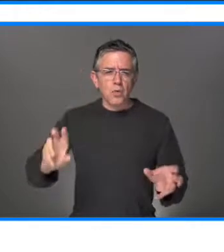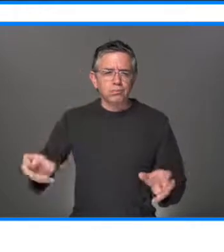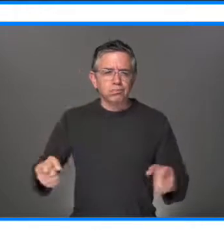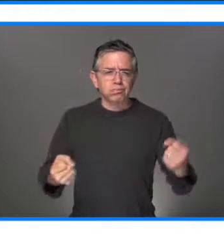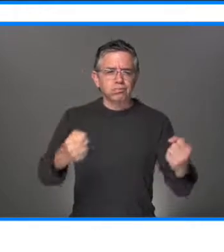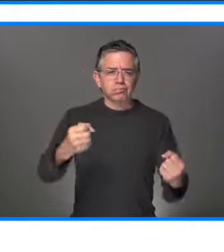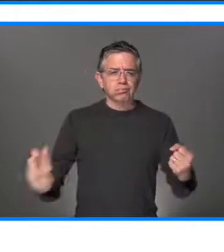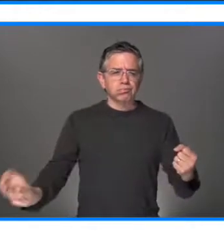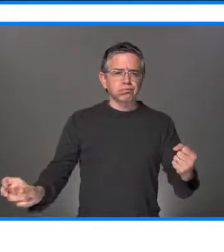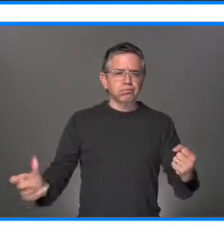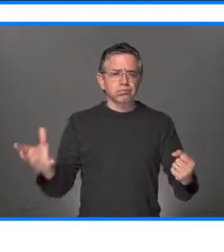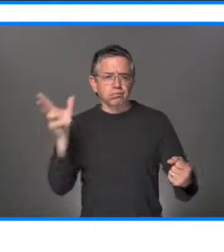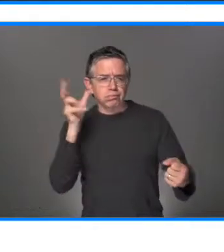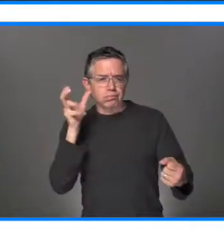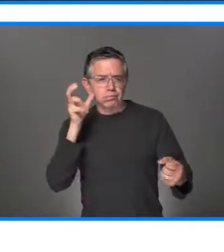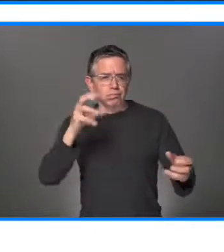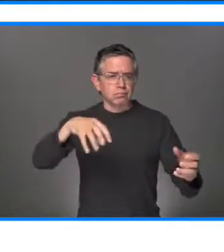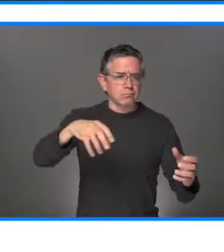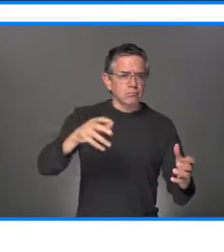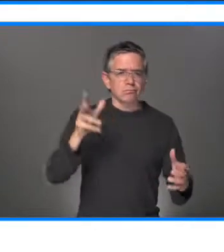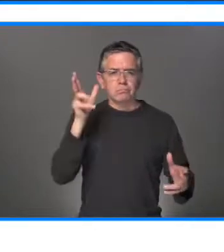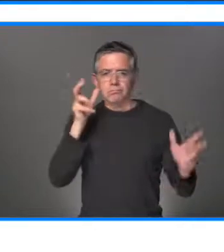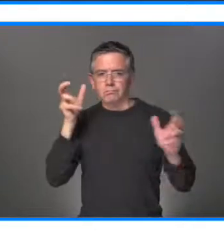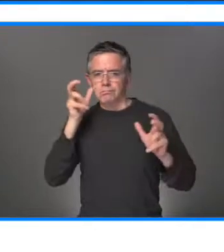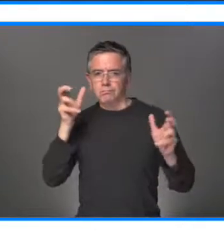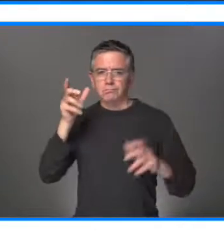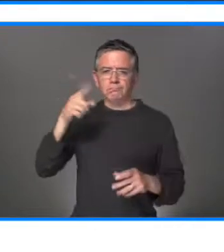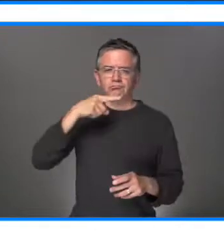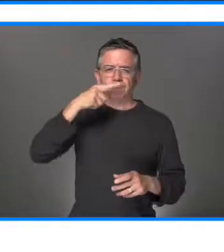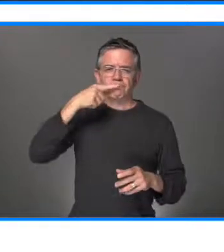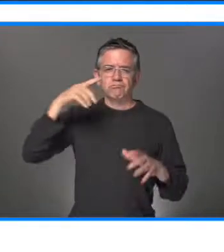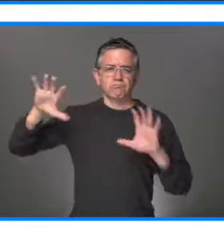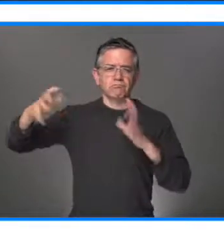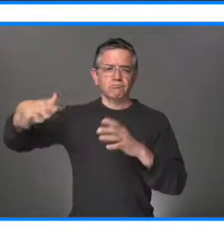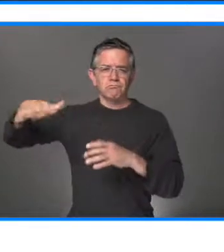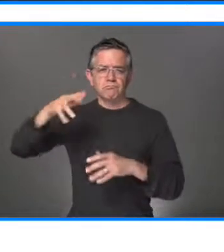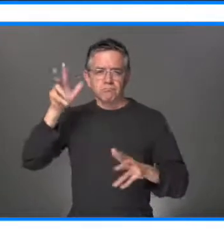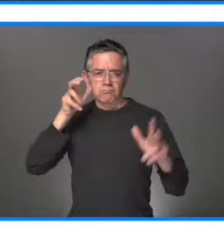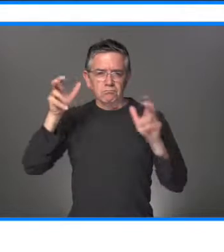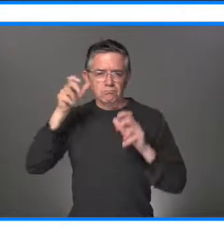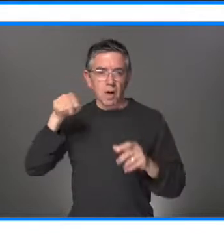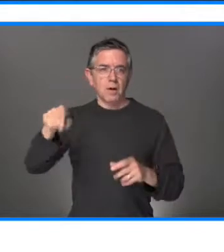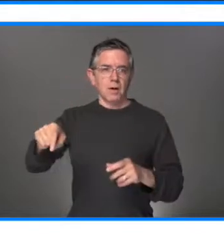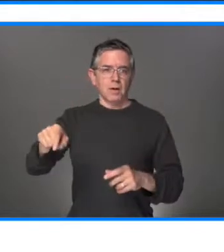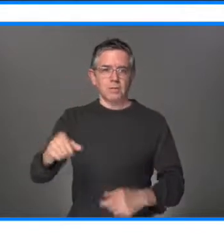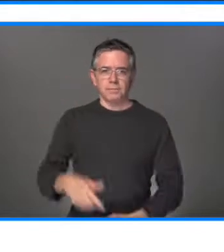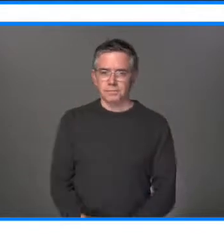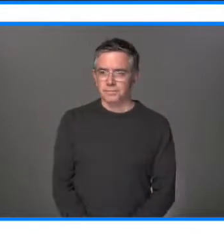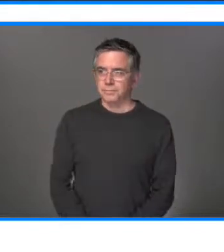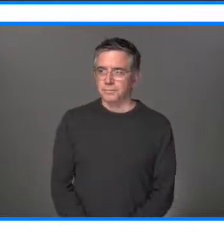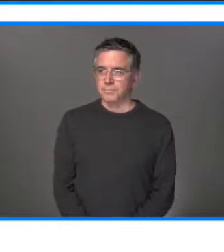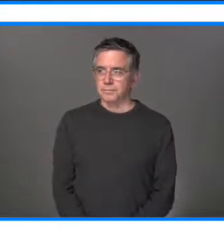or not near a piece of paper, you can also do a search through the search engine